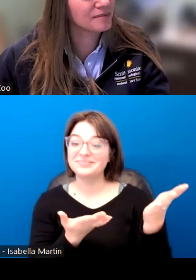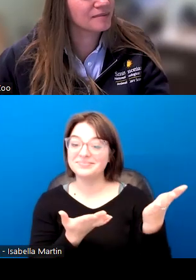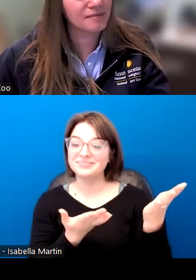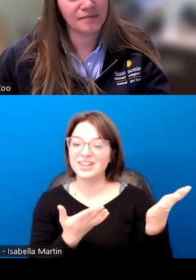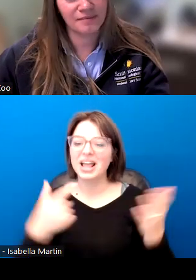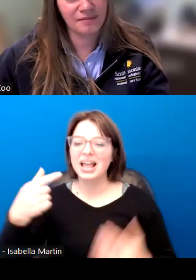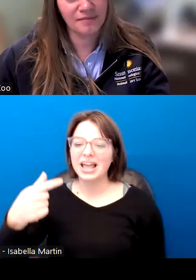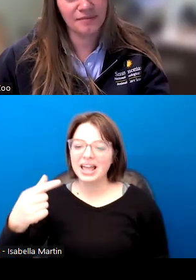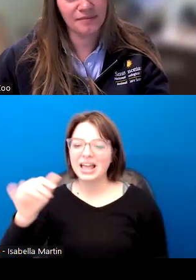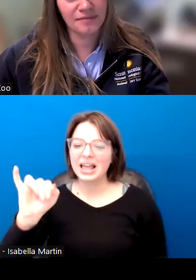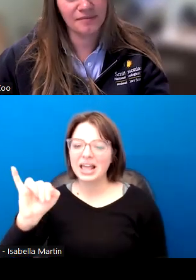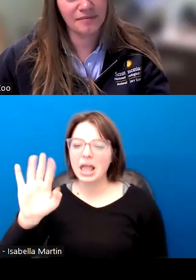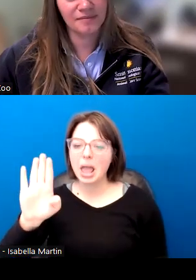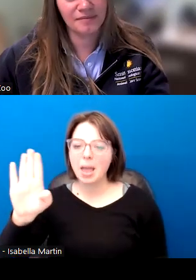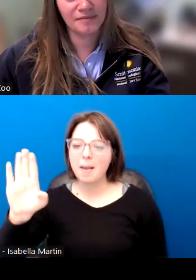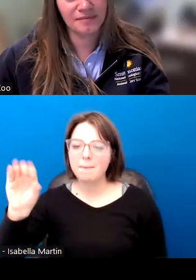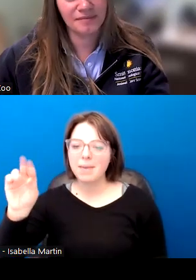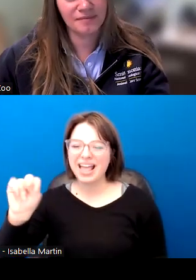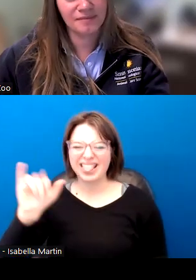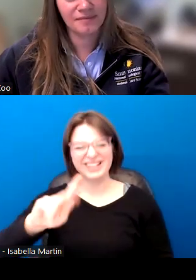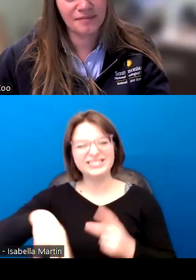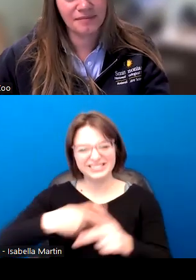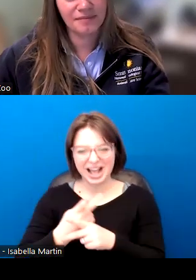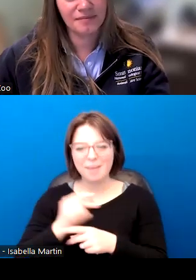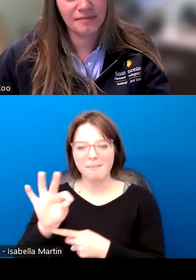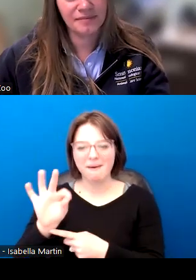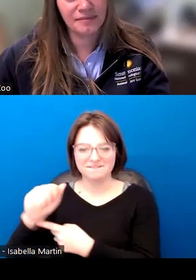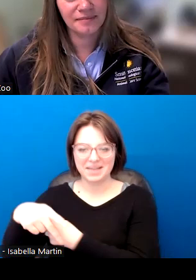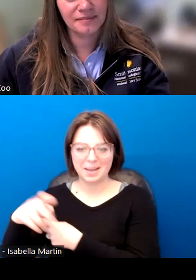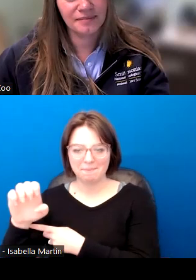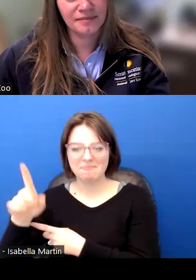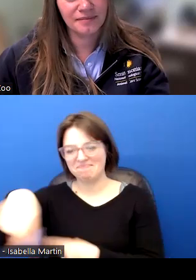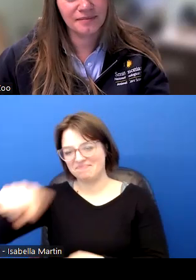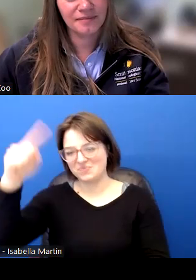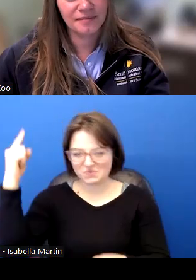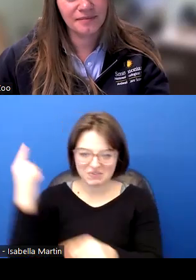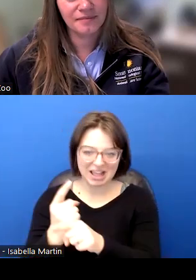is a type of ape. So you all got it just like we saw in the the gorilla another type of ape